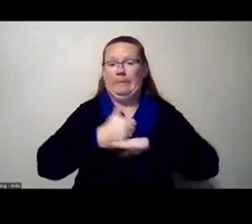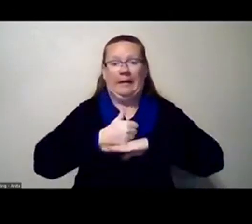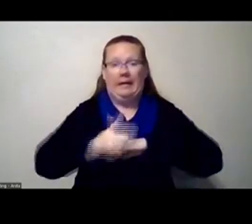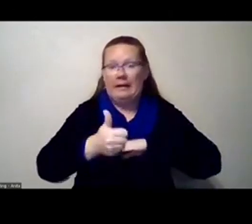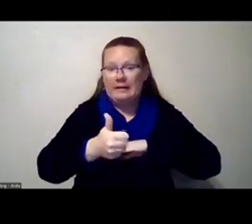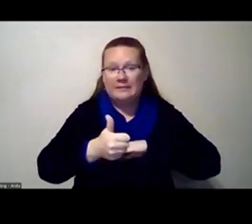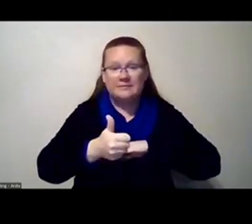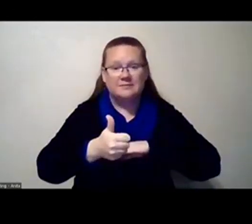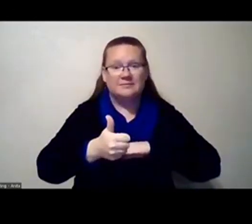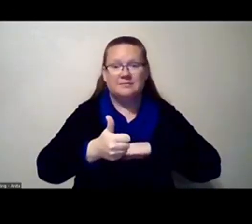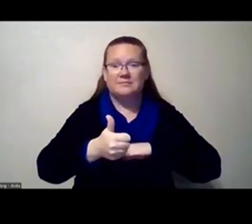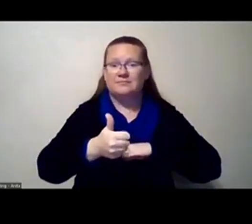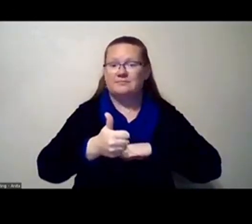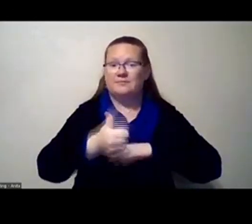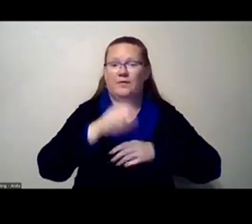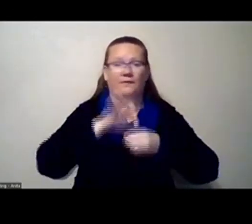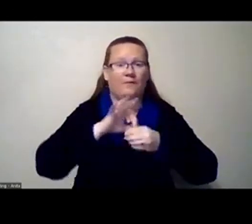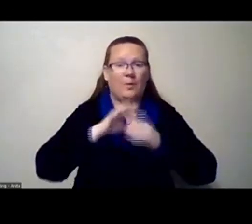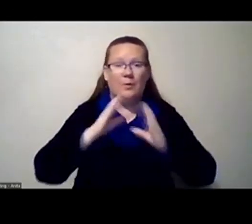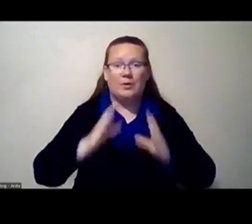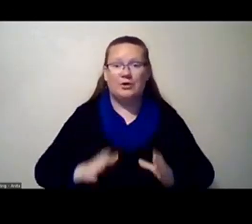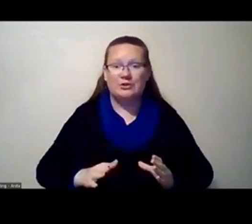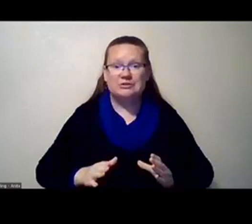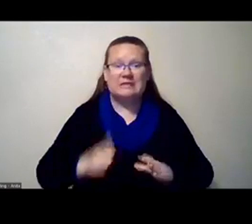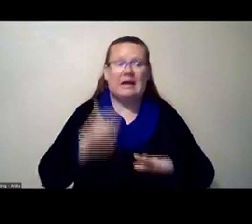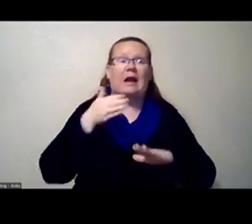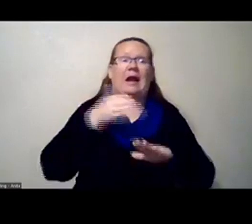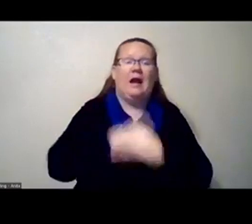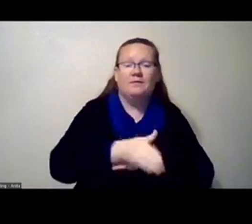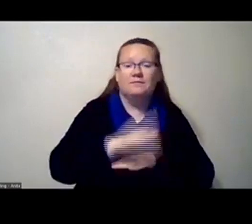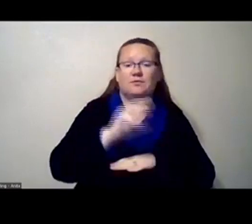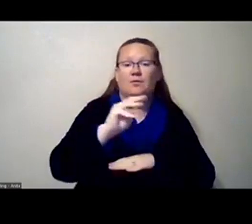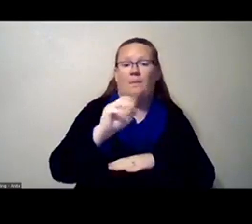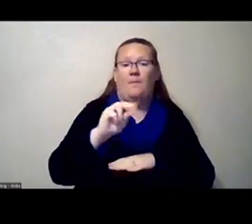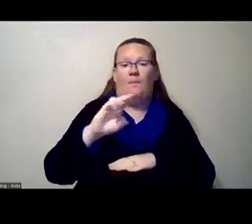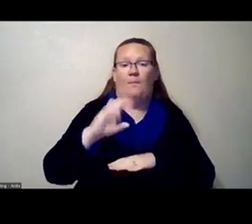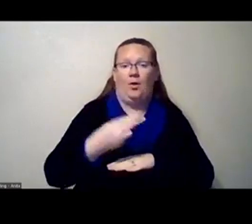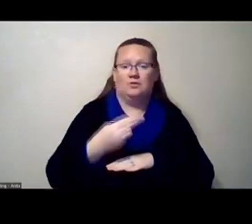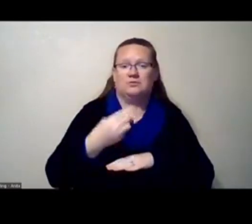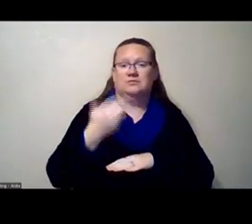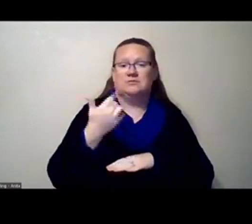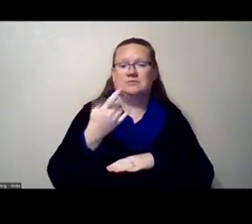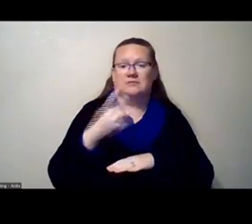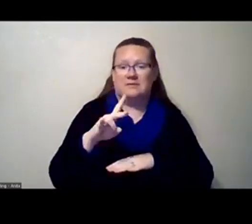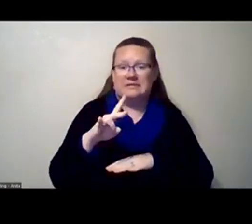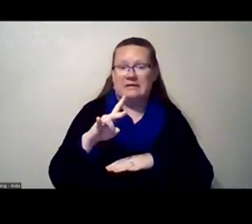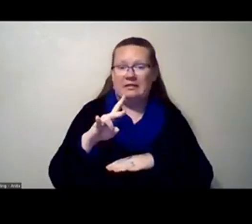All a a voter postmark 17th who? You know,